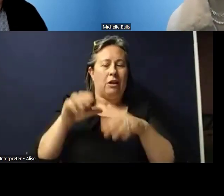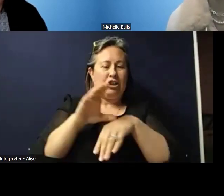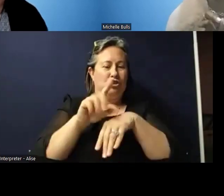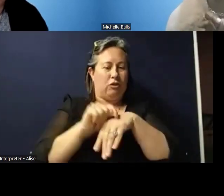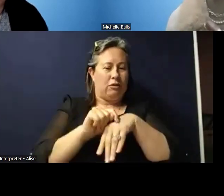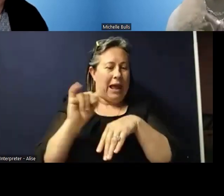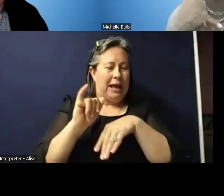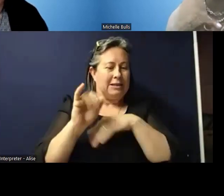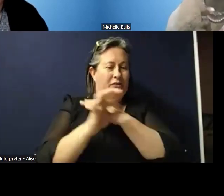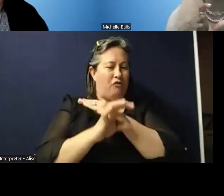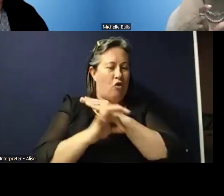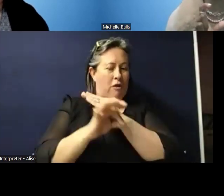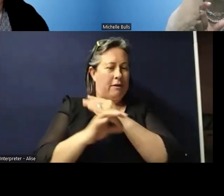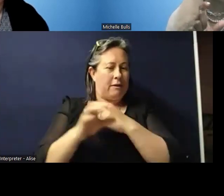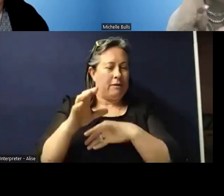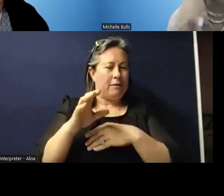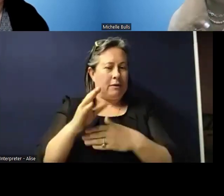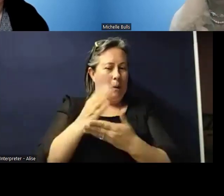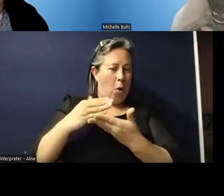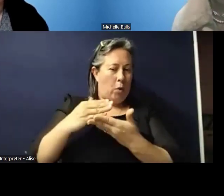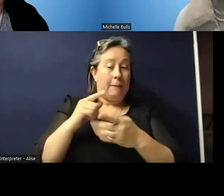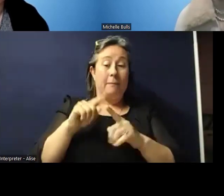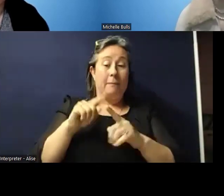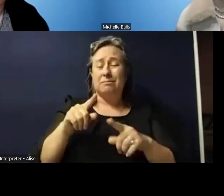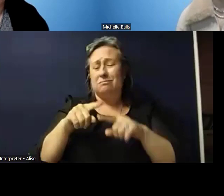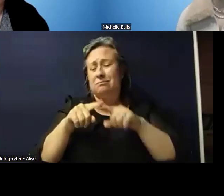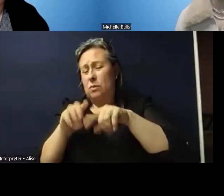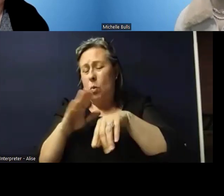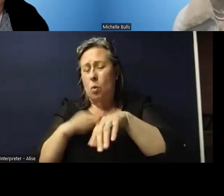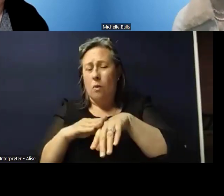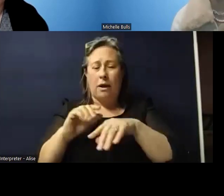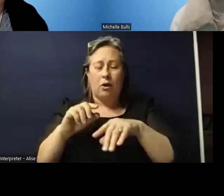But it does depend on how the relationship is. Like, we've had situations